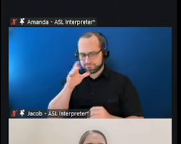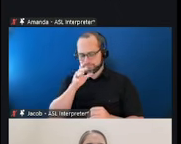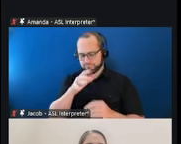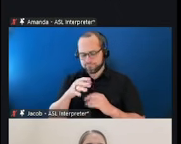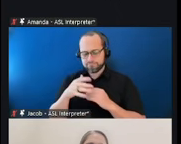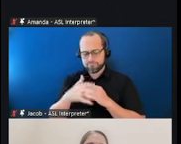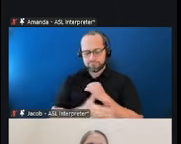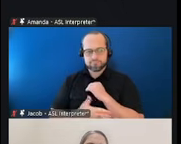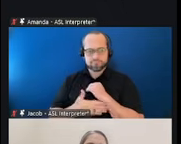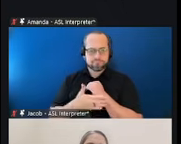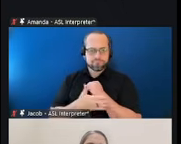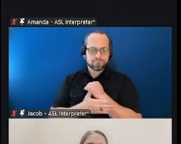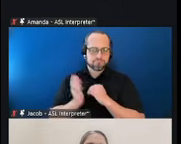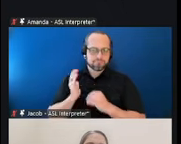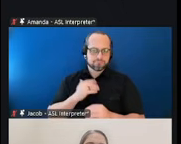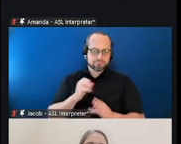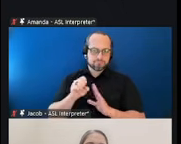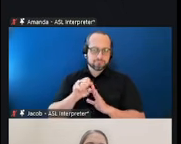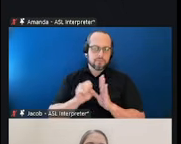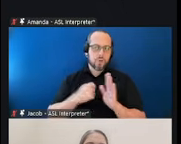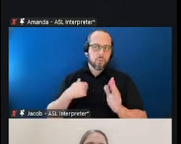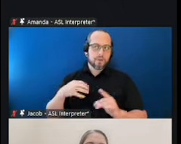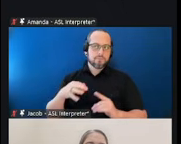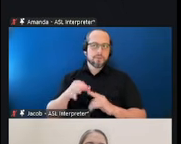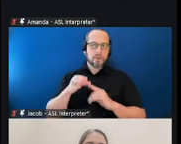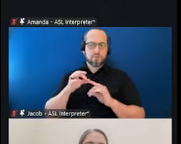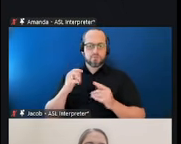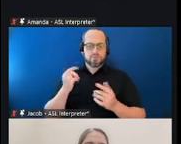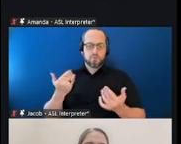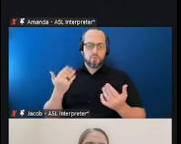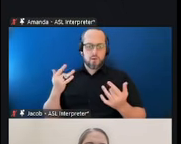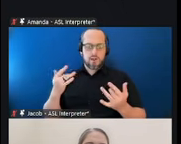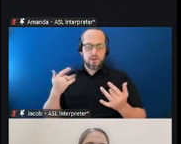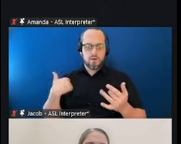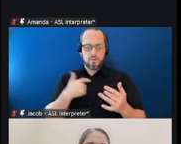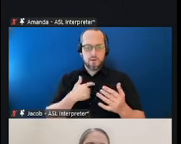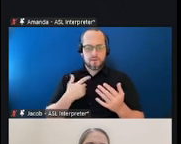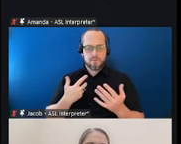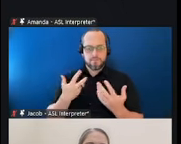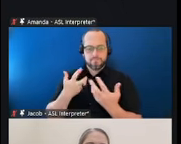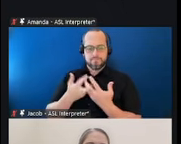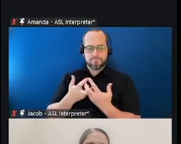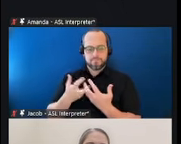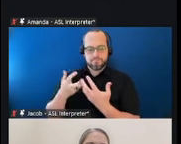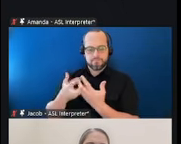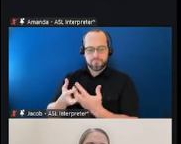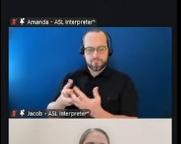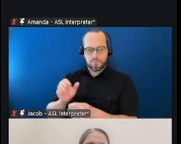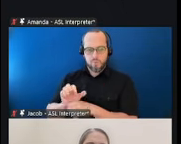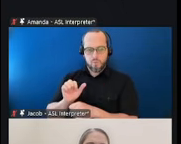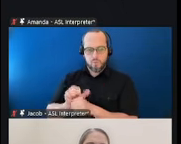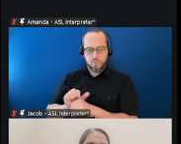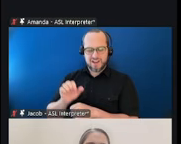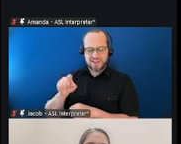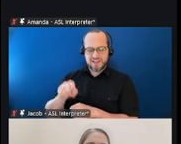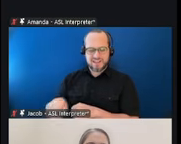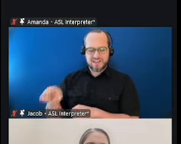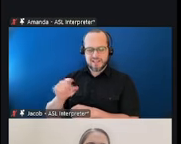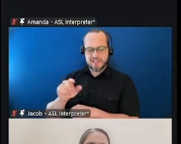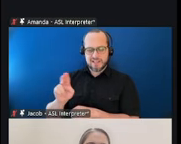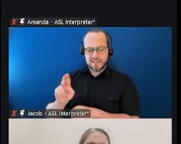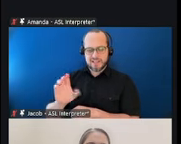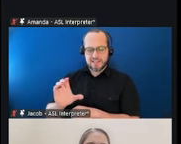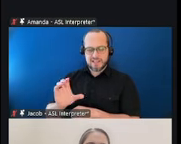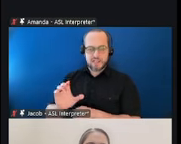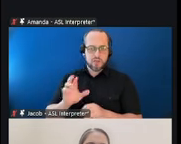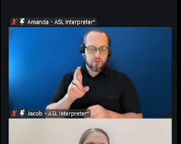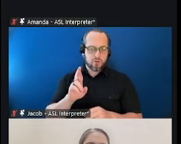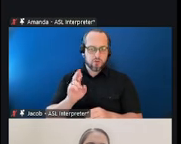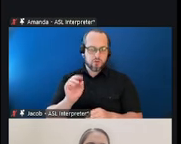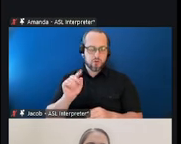so we are uniquely positioned uh to to work in this NC roots space. Uh we aren't starting from